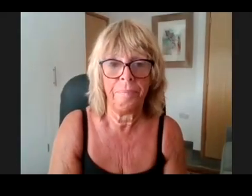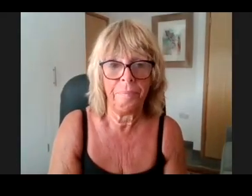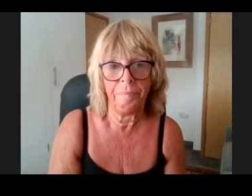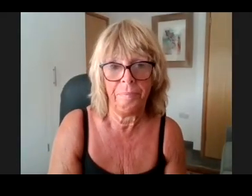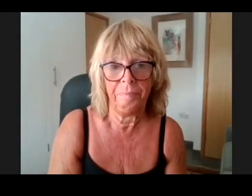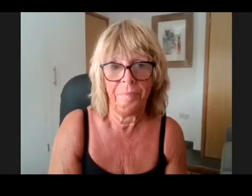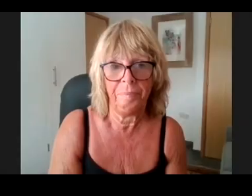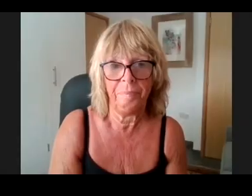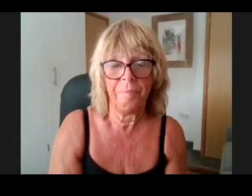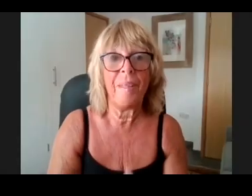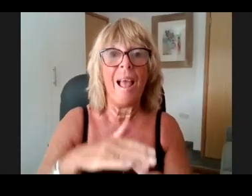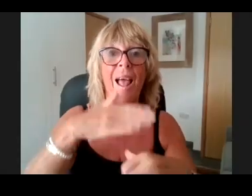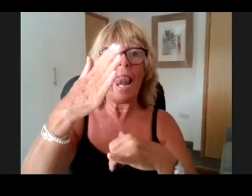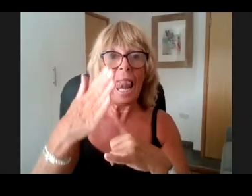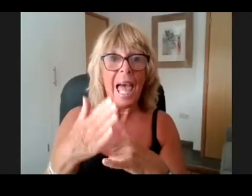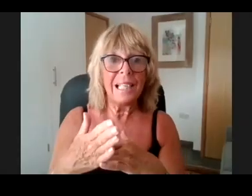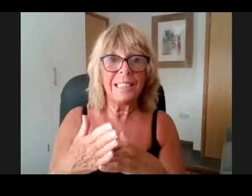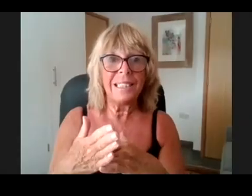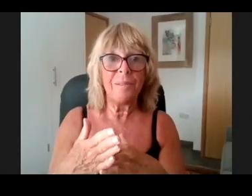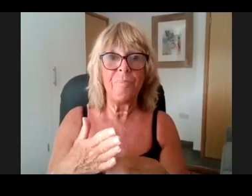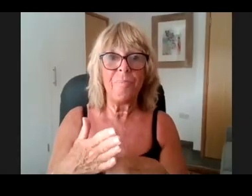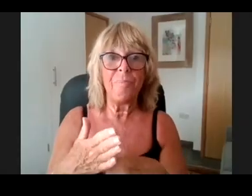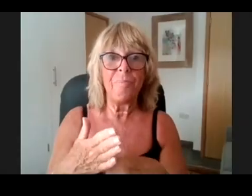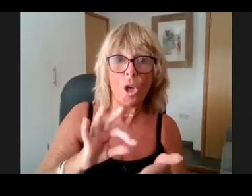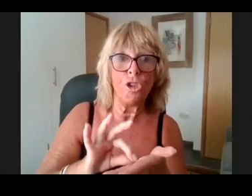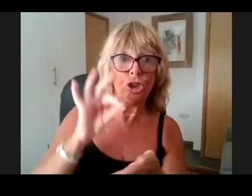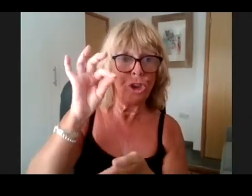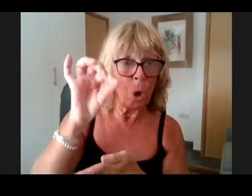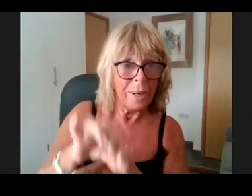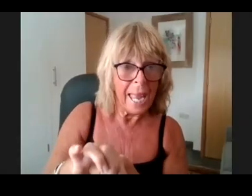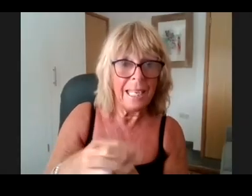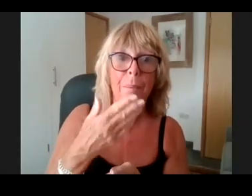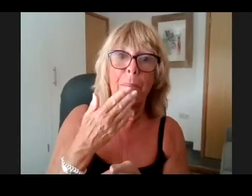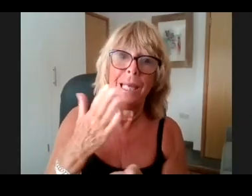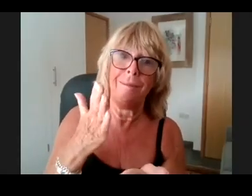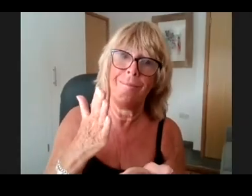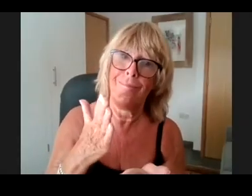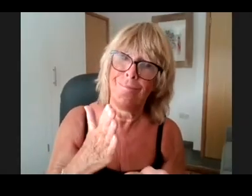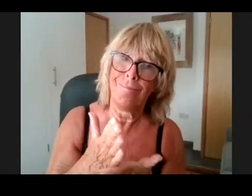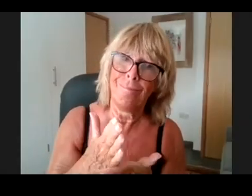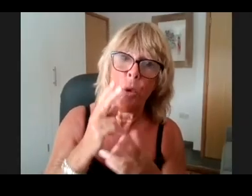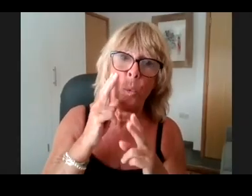And the last thing is if you want to Donate to us please do we're looking for Sponsors